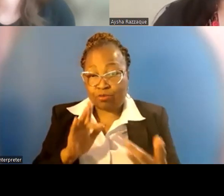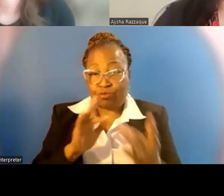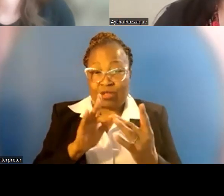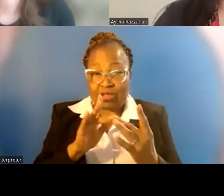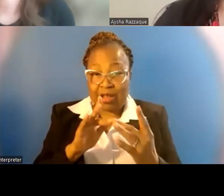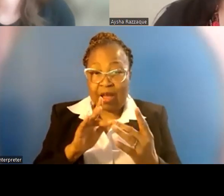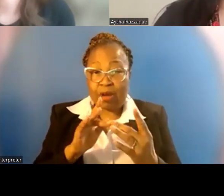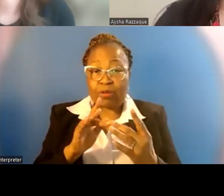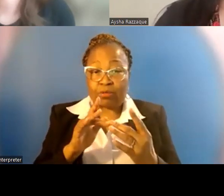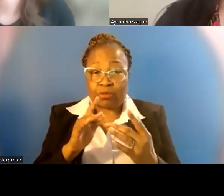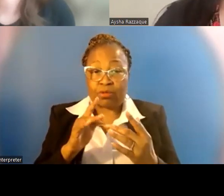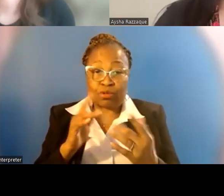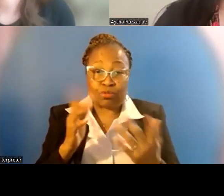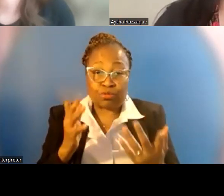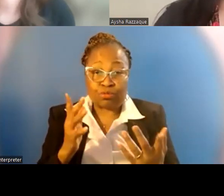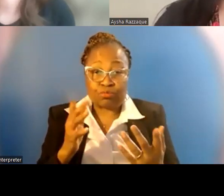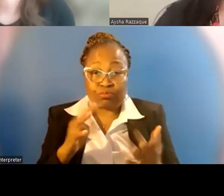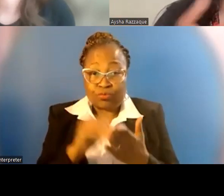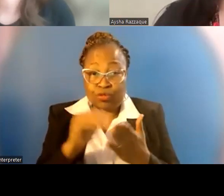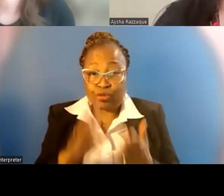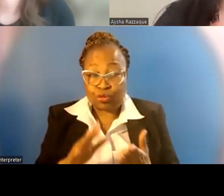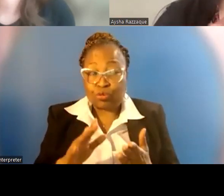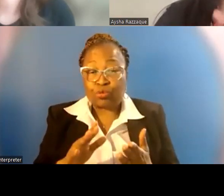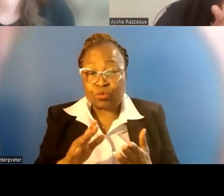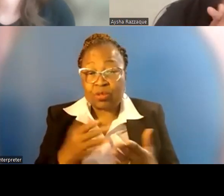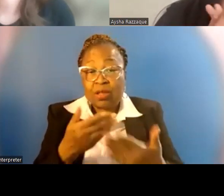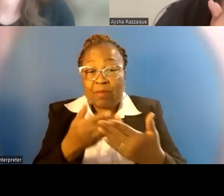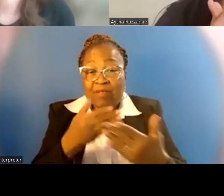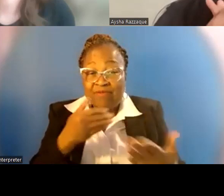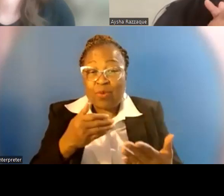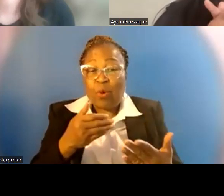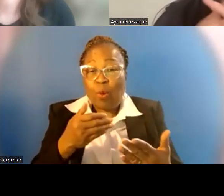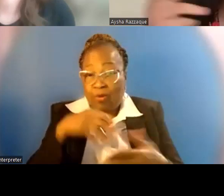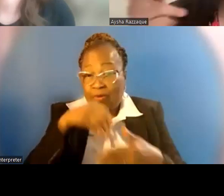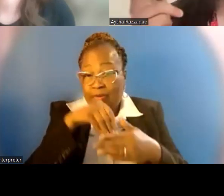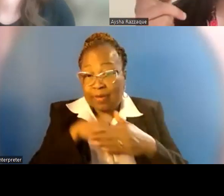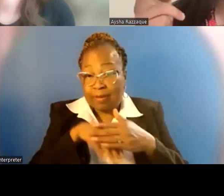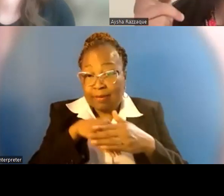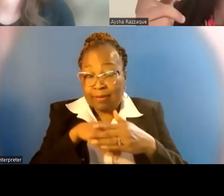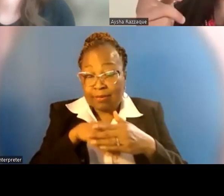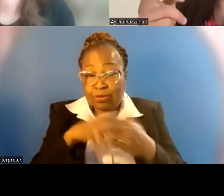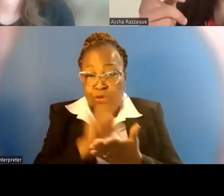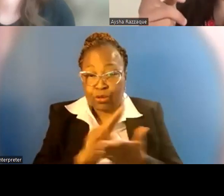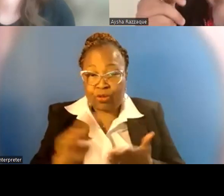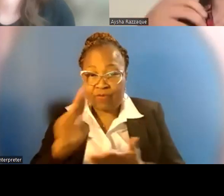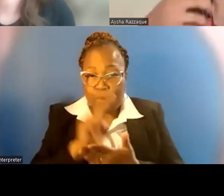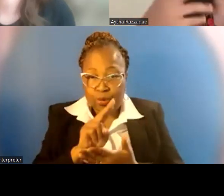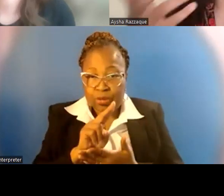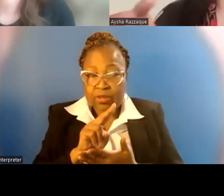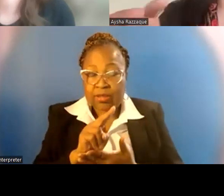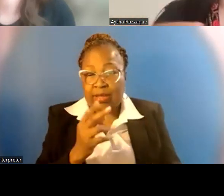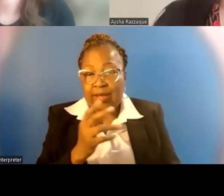So even before people enter the University of Minnesota, just gaining their interest